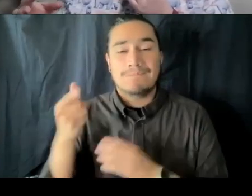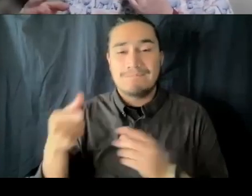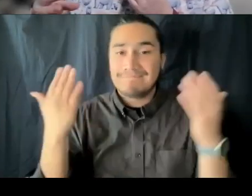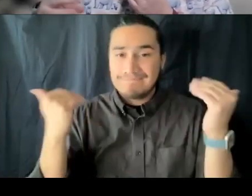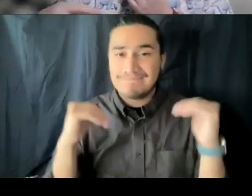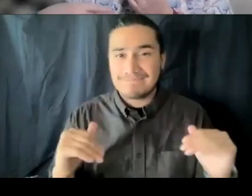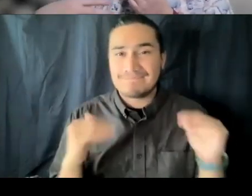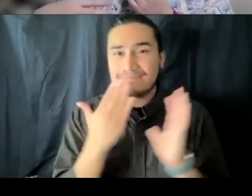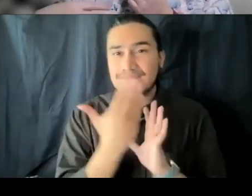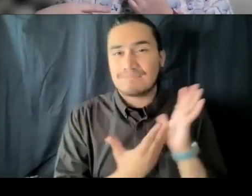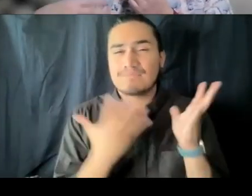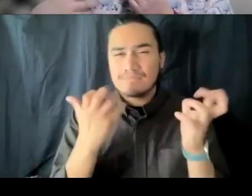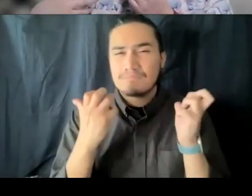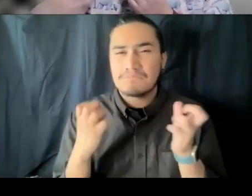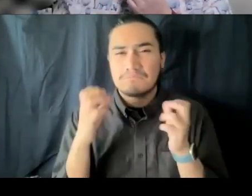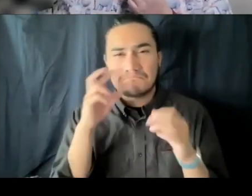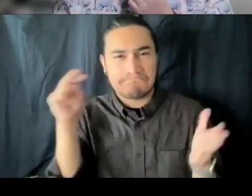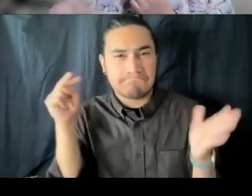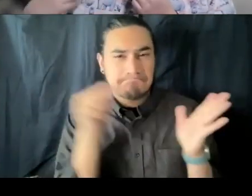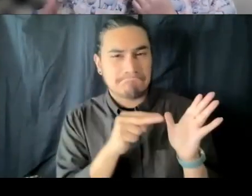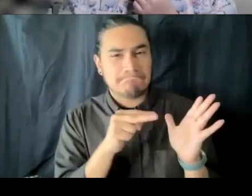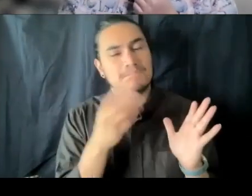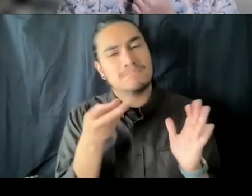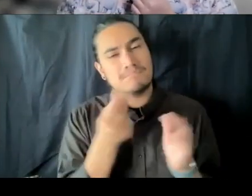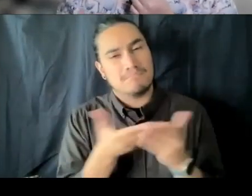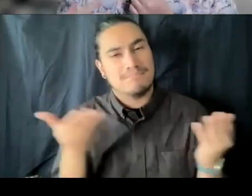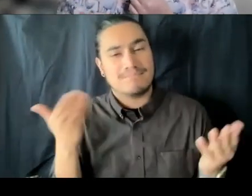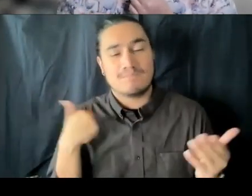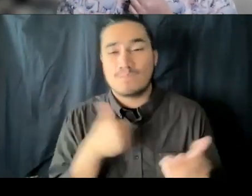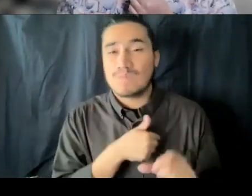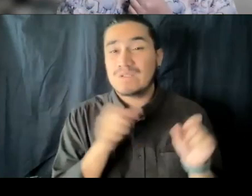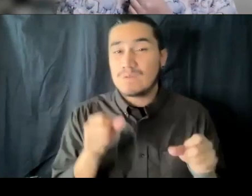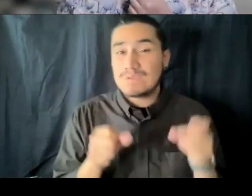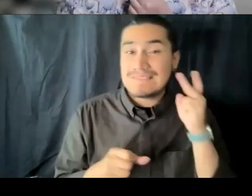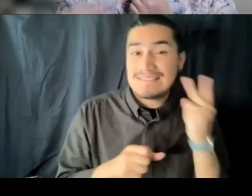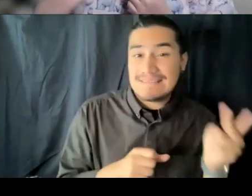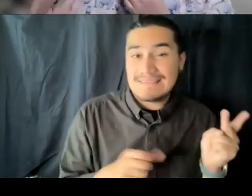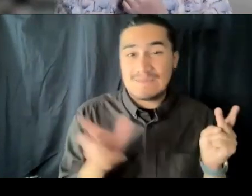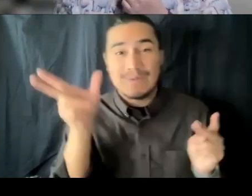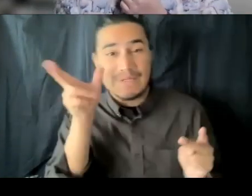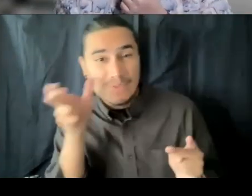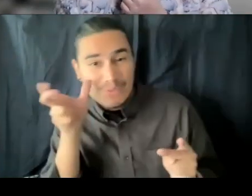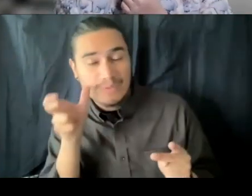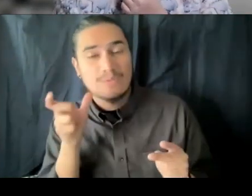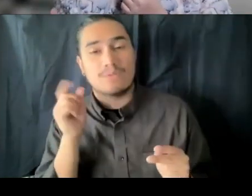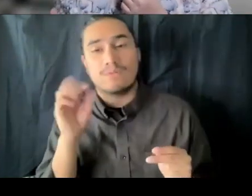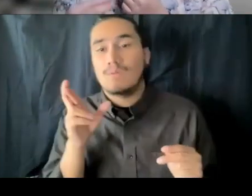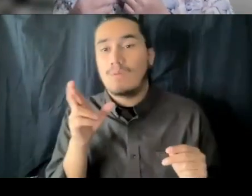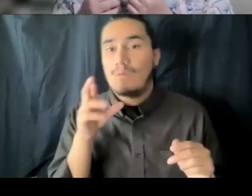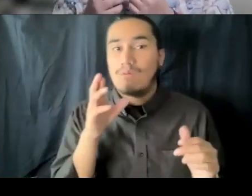I wanna look at some of the things that we might see or hear from folks that we're working with or in community with.